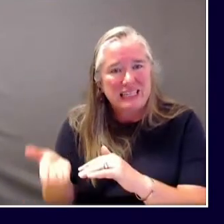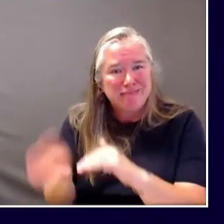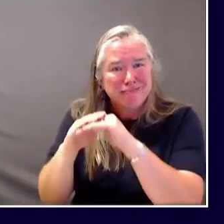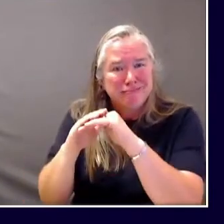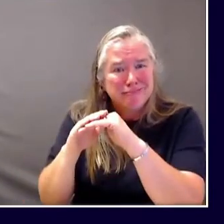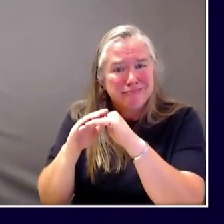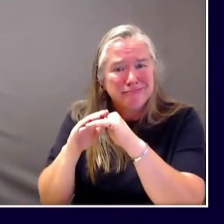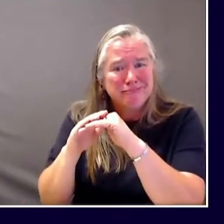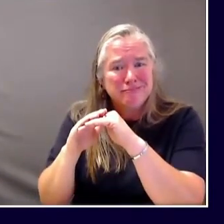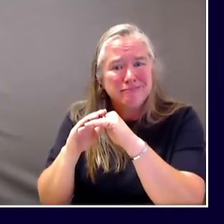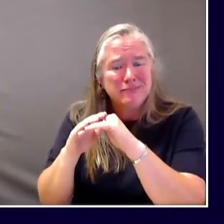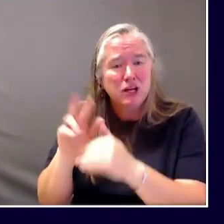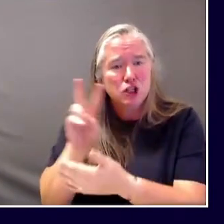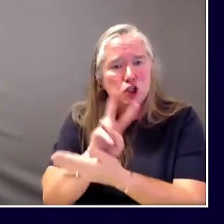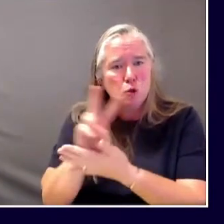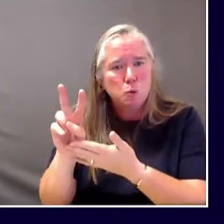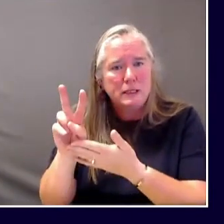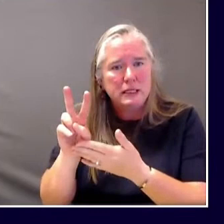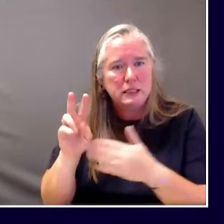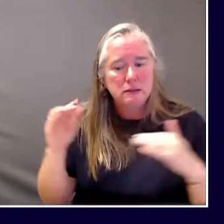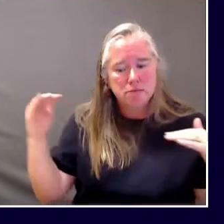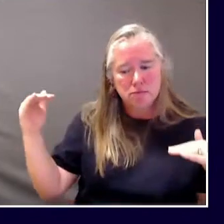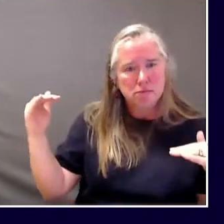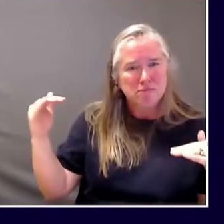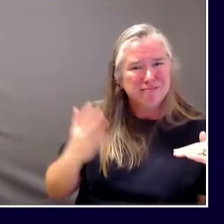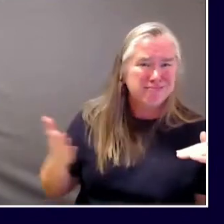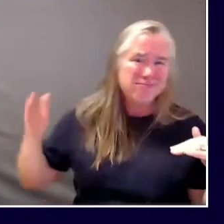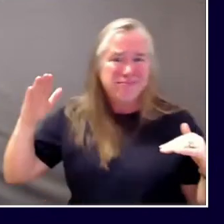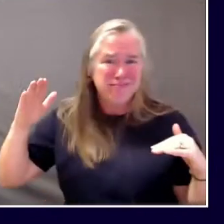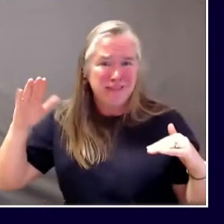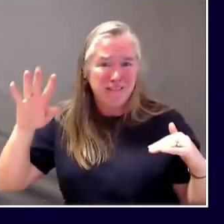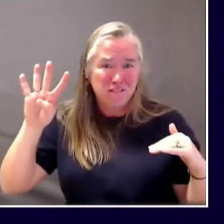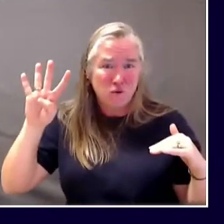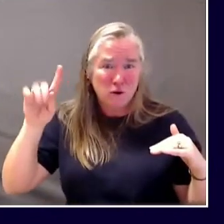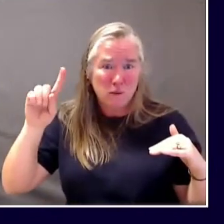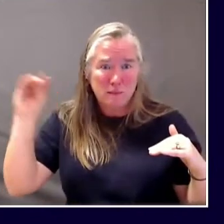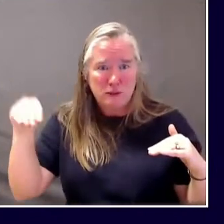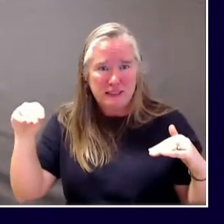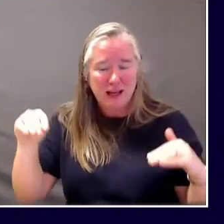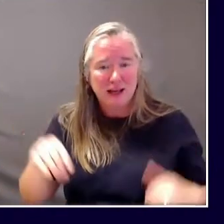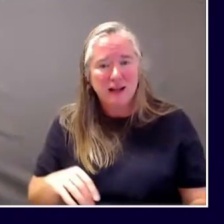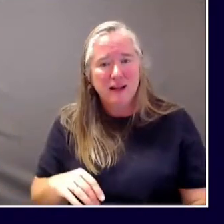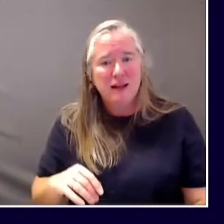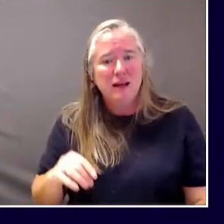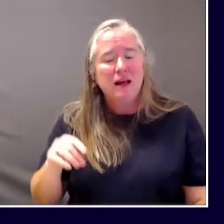the daily average from two weeks before you know they only have nine